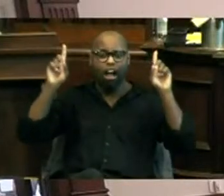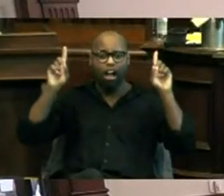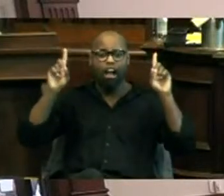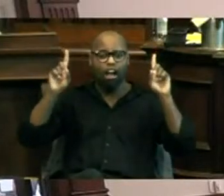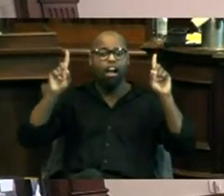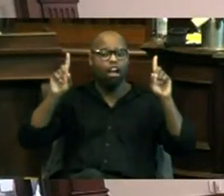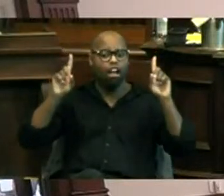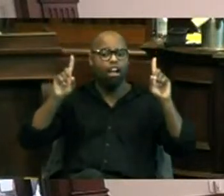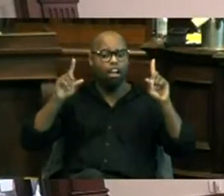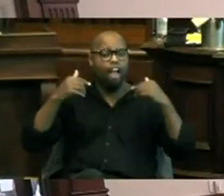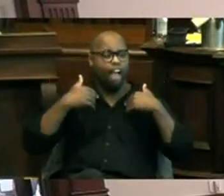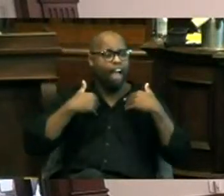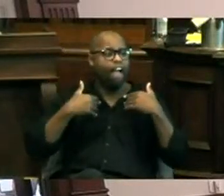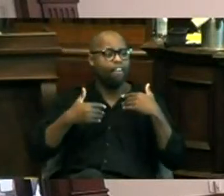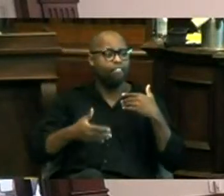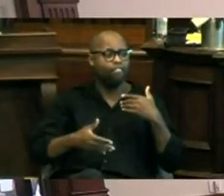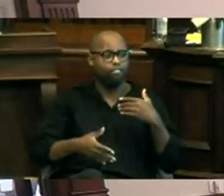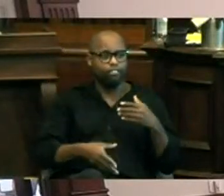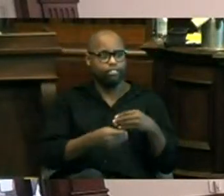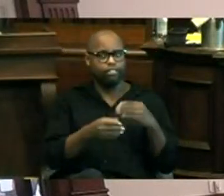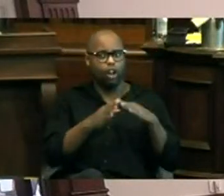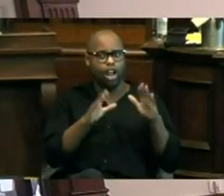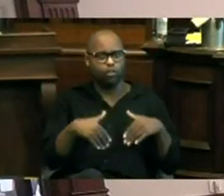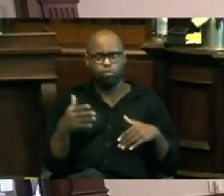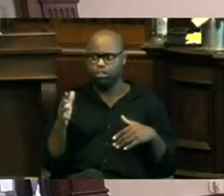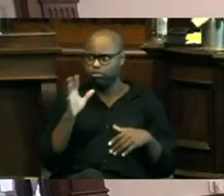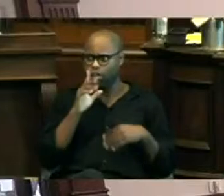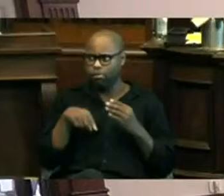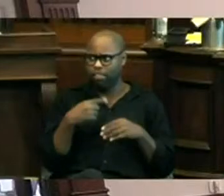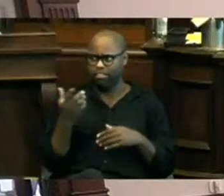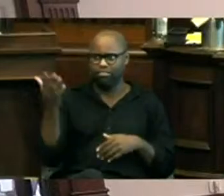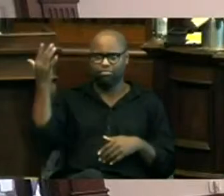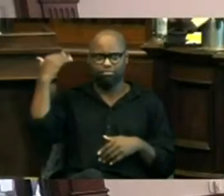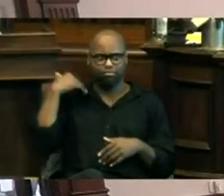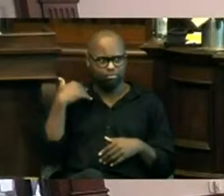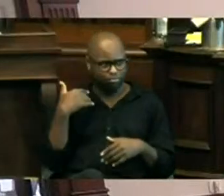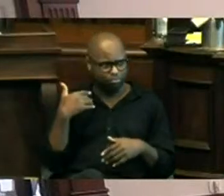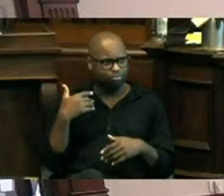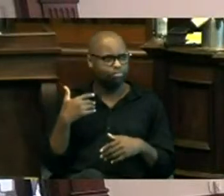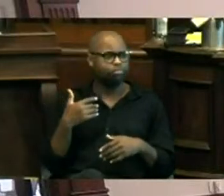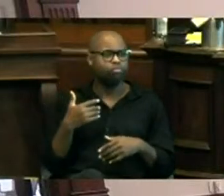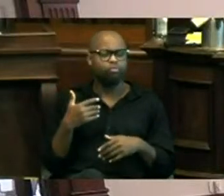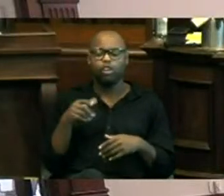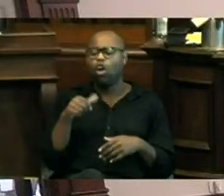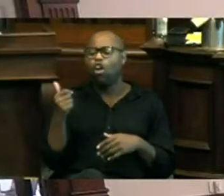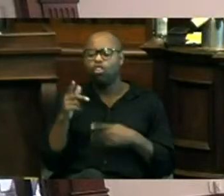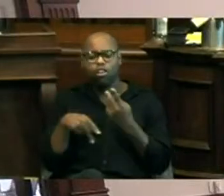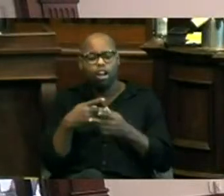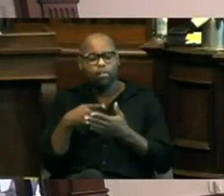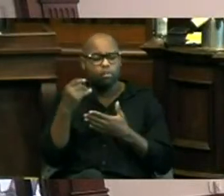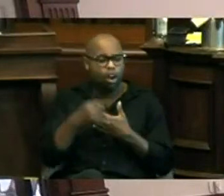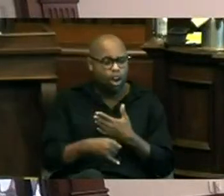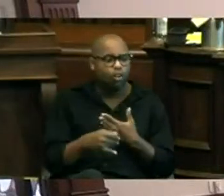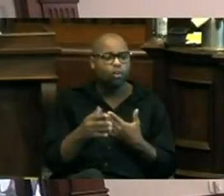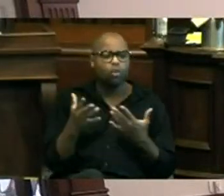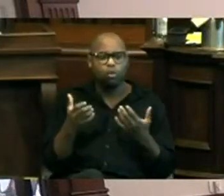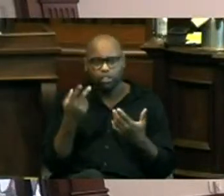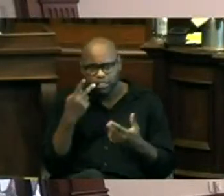concerns? Yes. Council vice president. I just got a comment. I'm just really happy to see that there was additional like